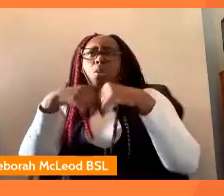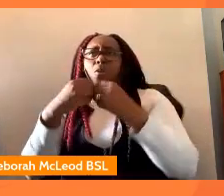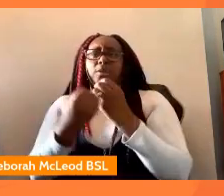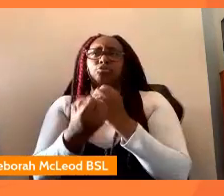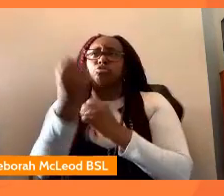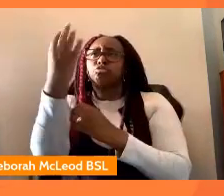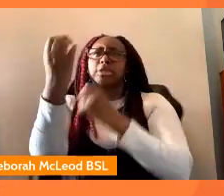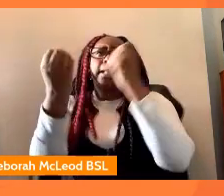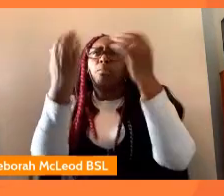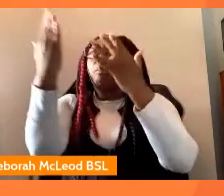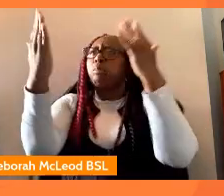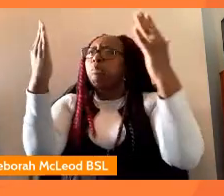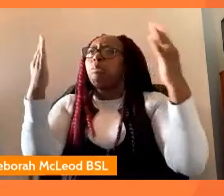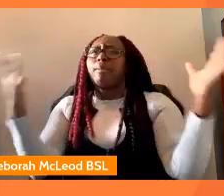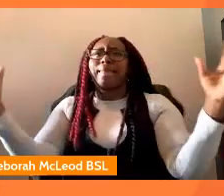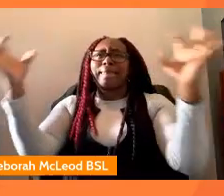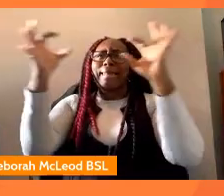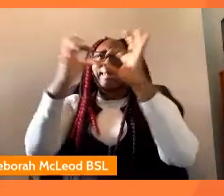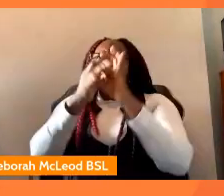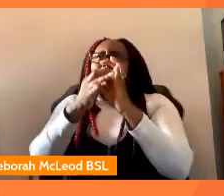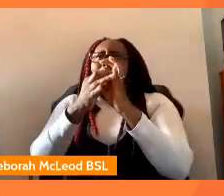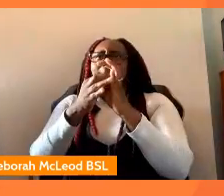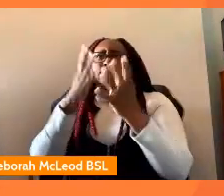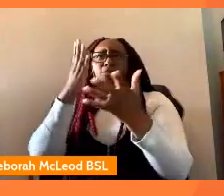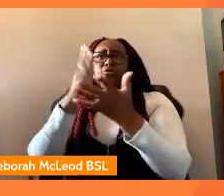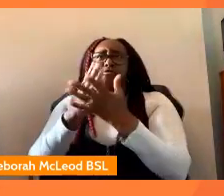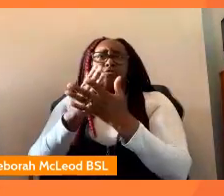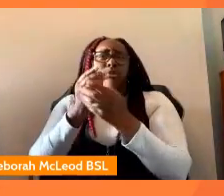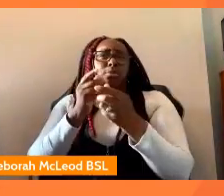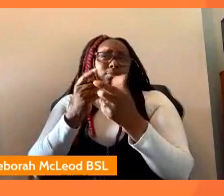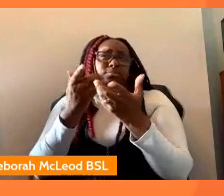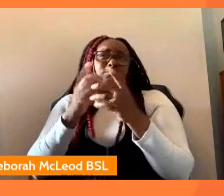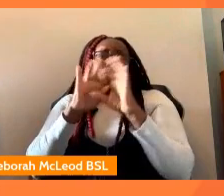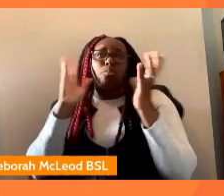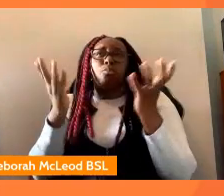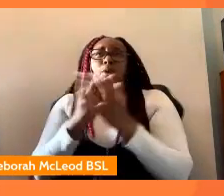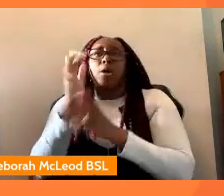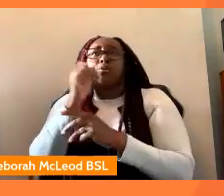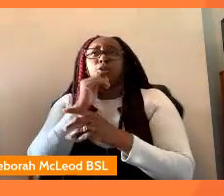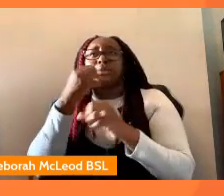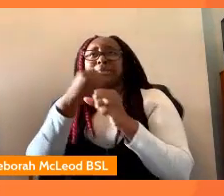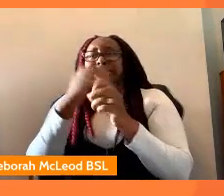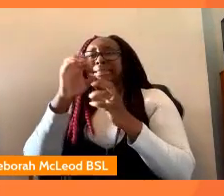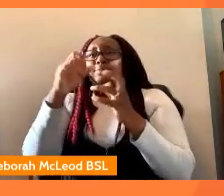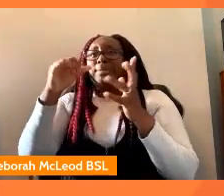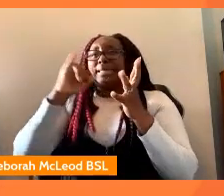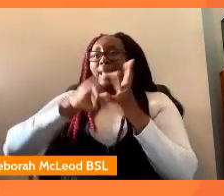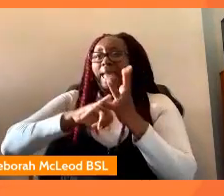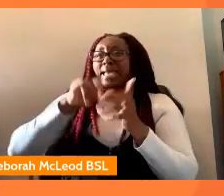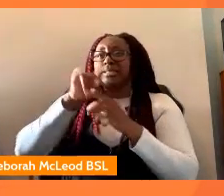the real world using GPS. Created in Unreal Engine by a team of developers,